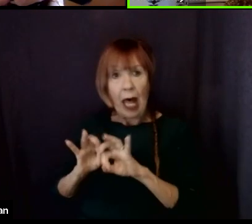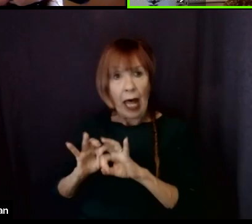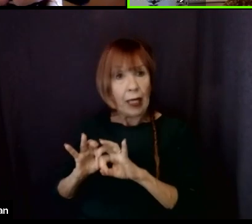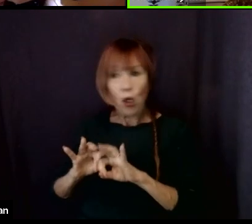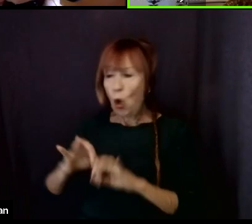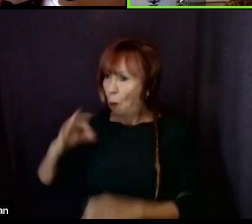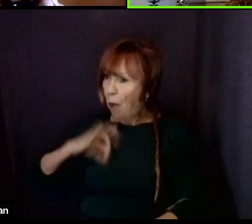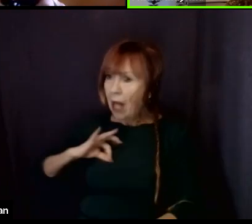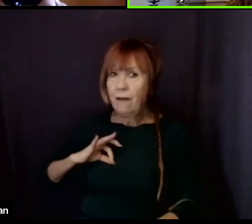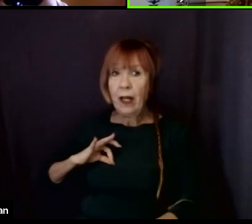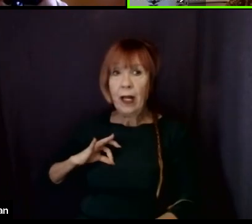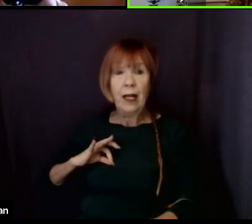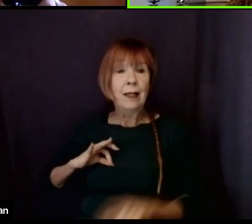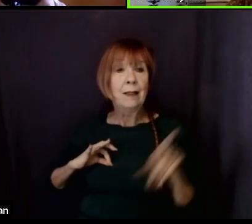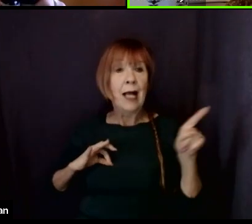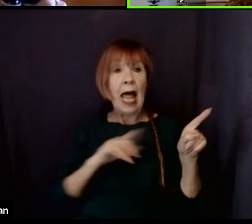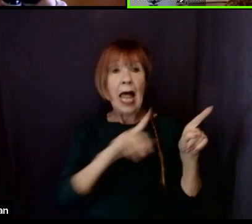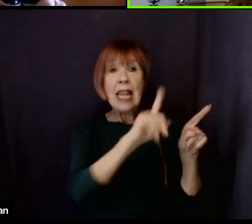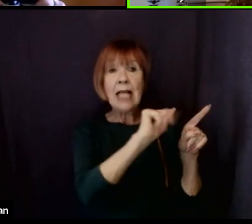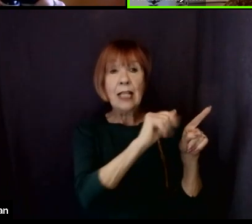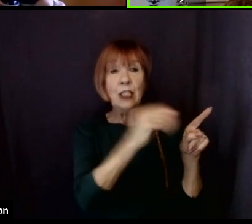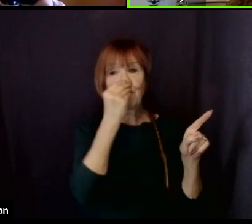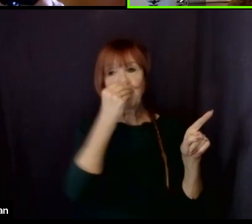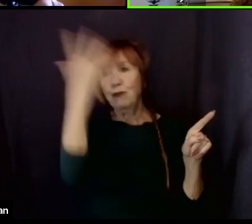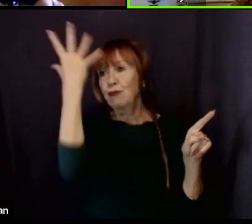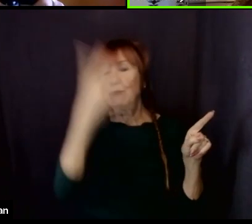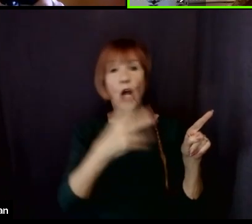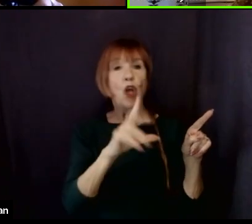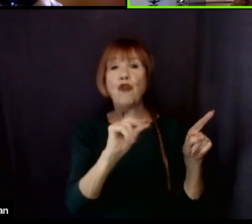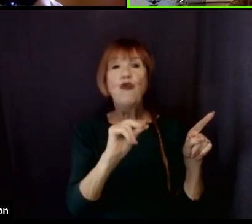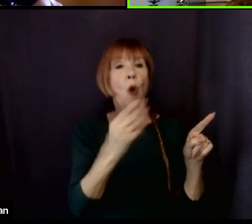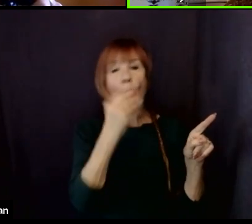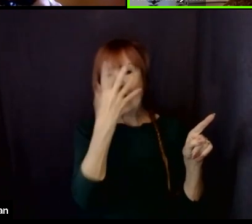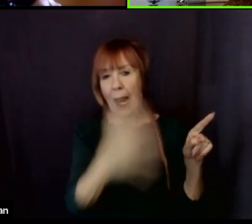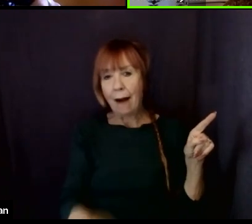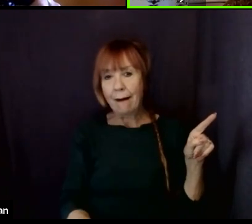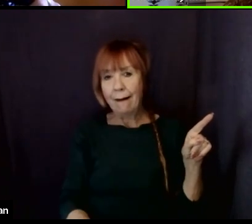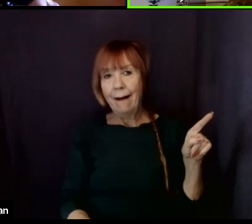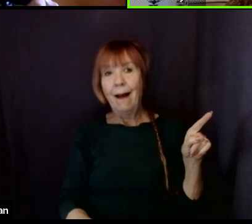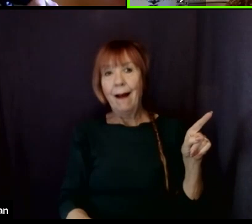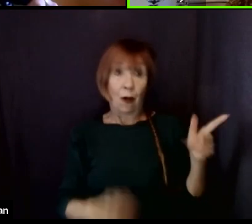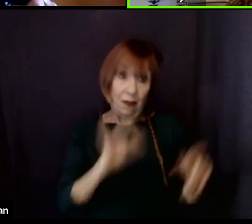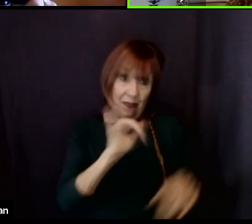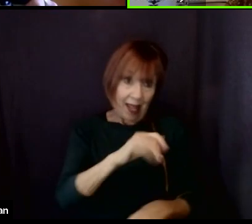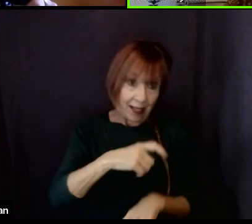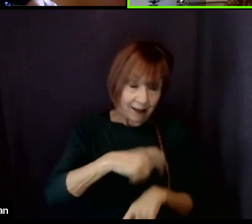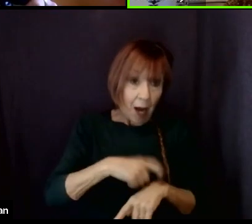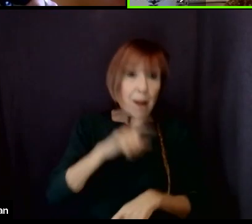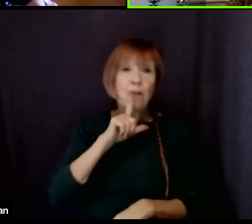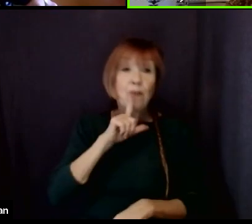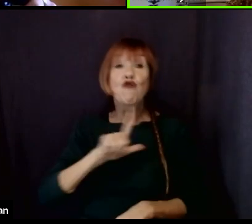And so I, as a 28 year old, had to figure out a way to get into this industry